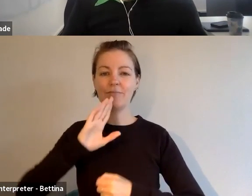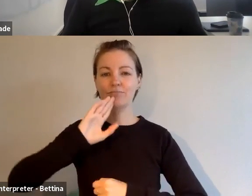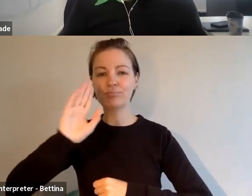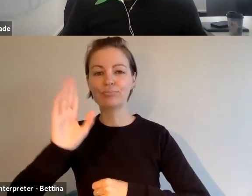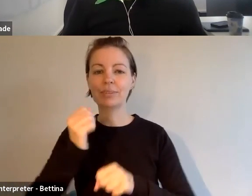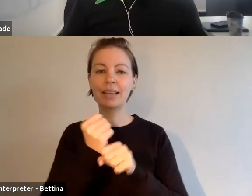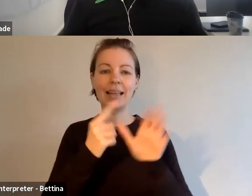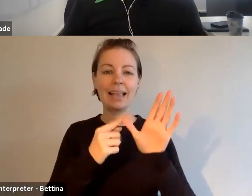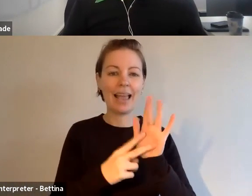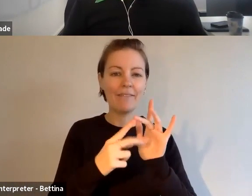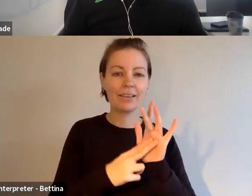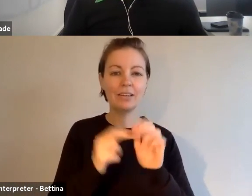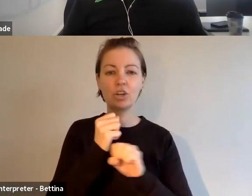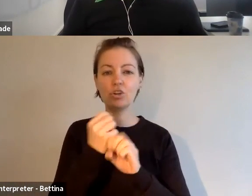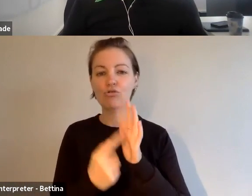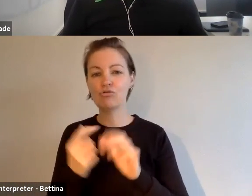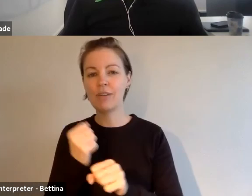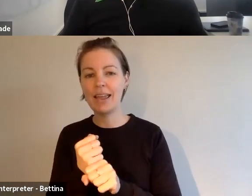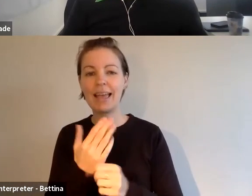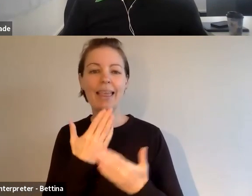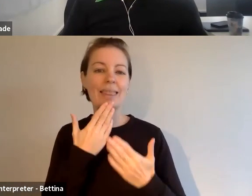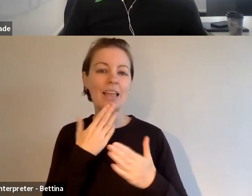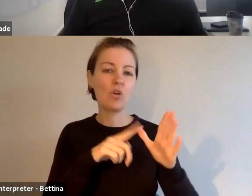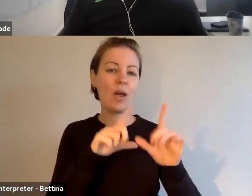Thanks to Avery and Stewart for helping launch the report as well.